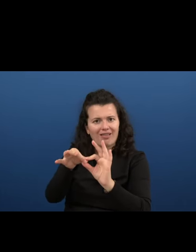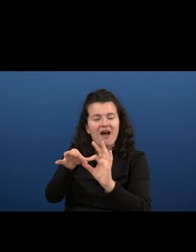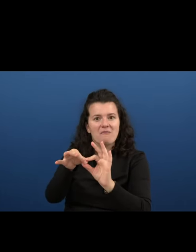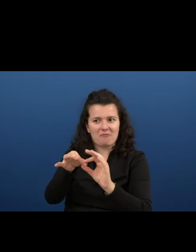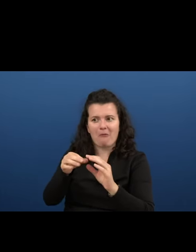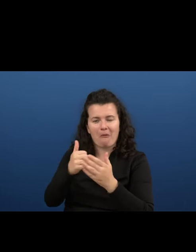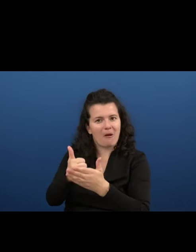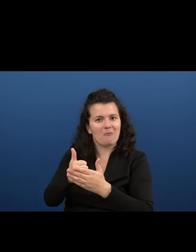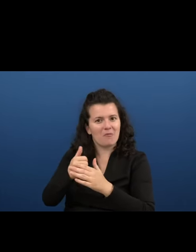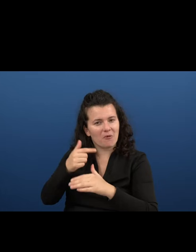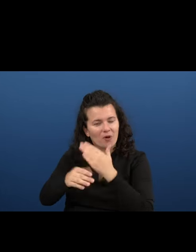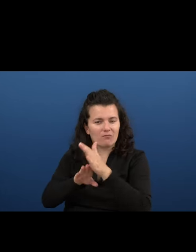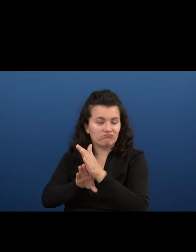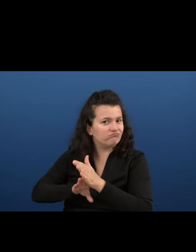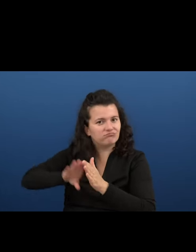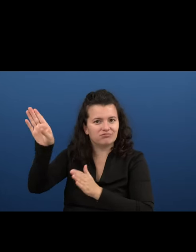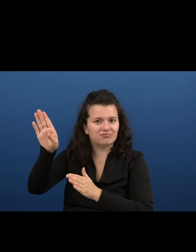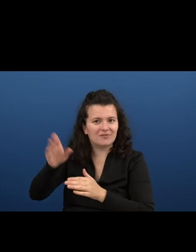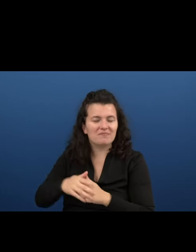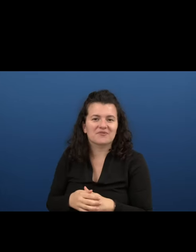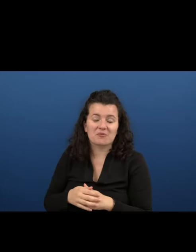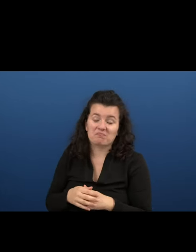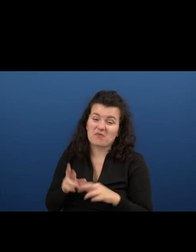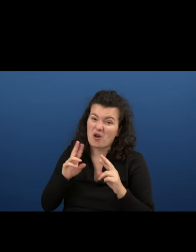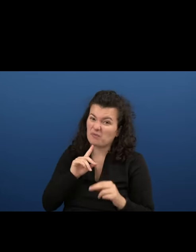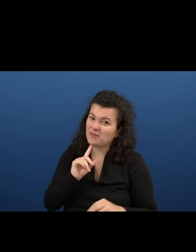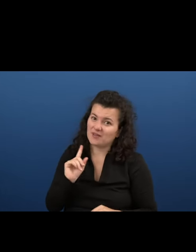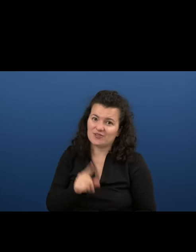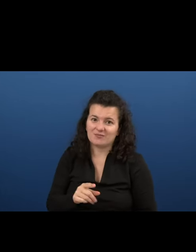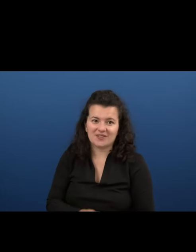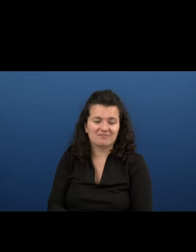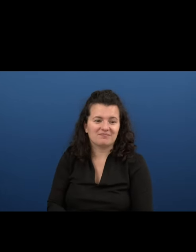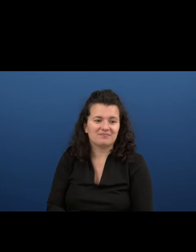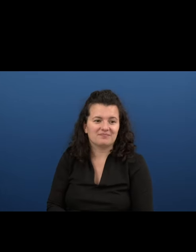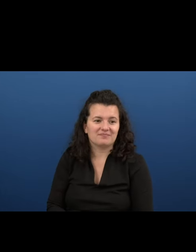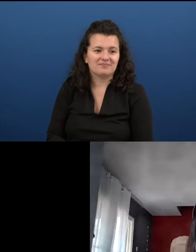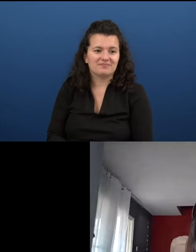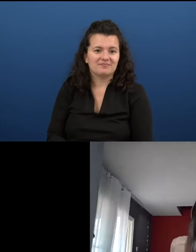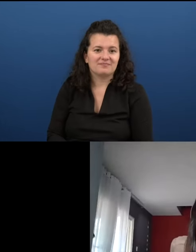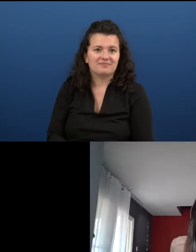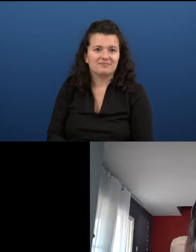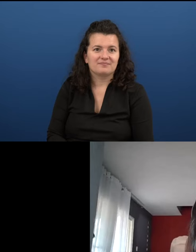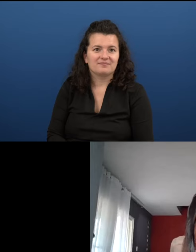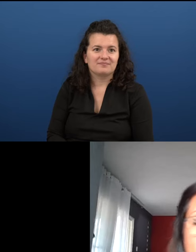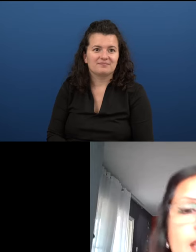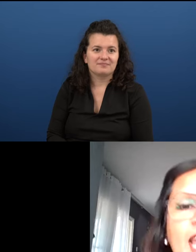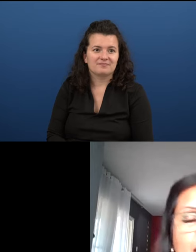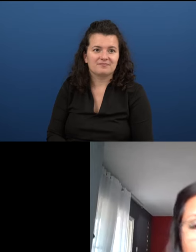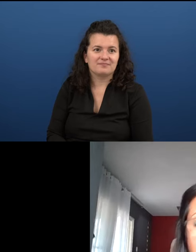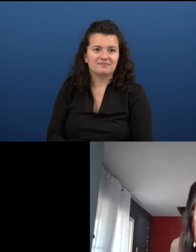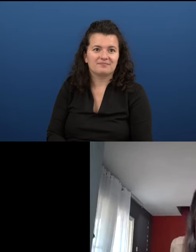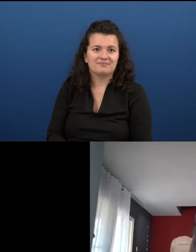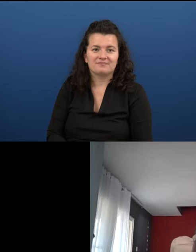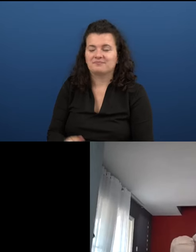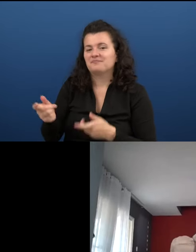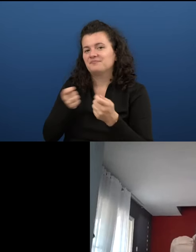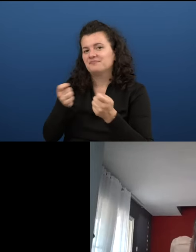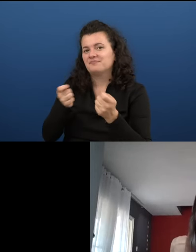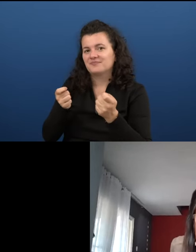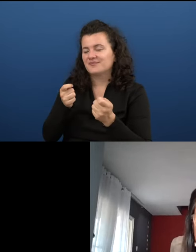14:37:35 Thanks, hope I've answered the question. 14:37:42 Thank you know that's perfect. Thank